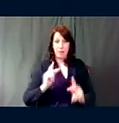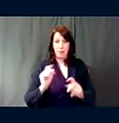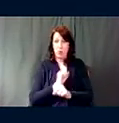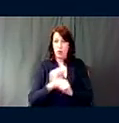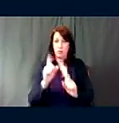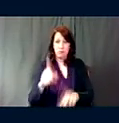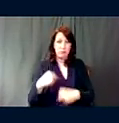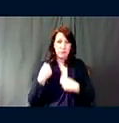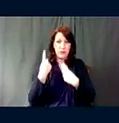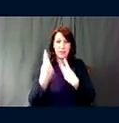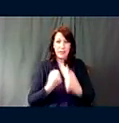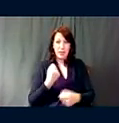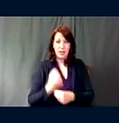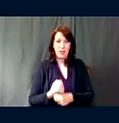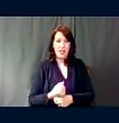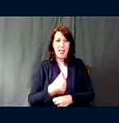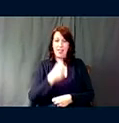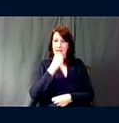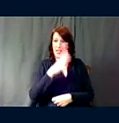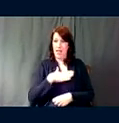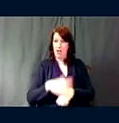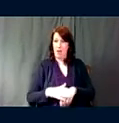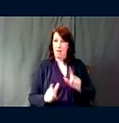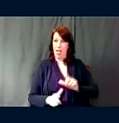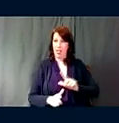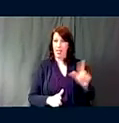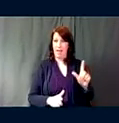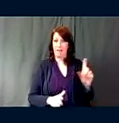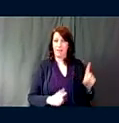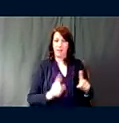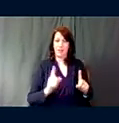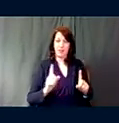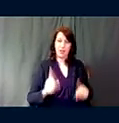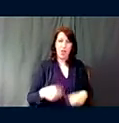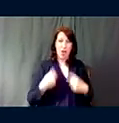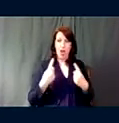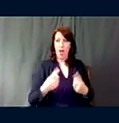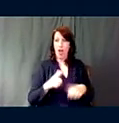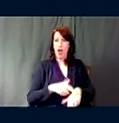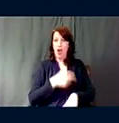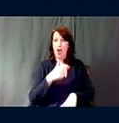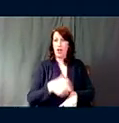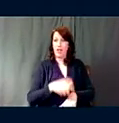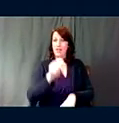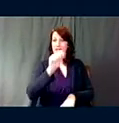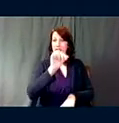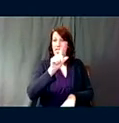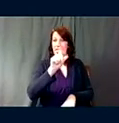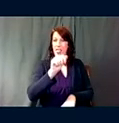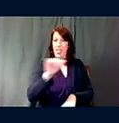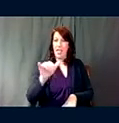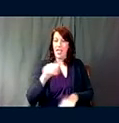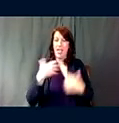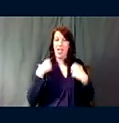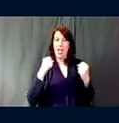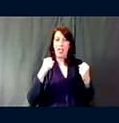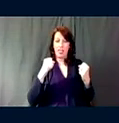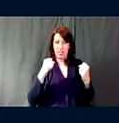PEOPLE WORK WITH US FOR MANY YEARS, THE LADY ON MY LEFT-HAND SIDE IS OUR LONGEST SERVING LAY